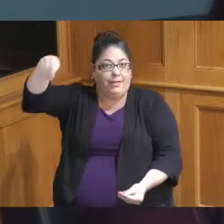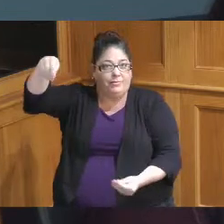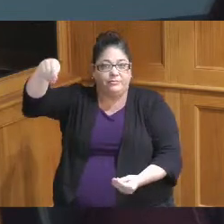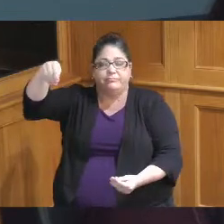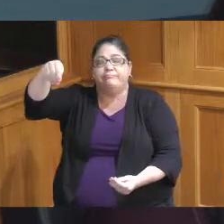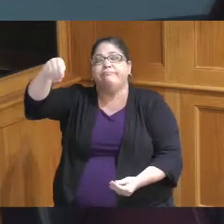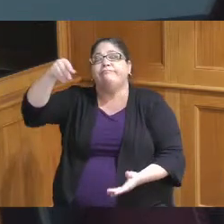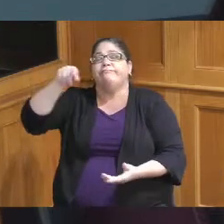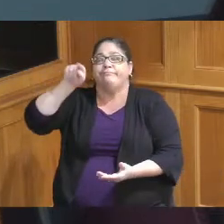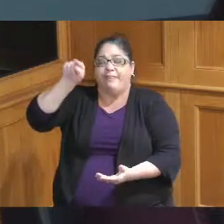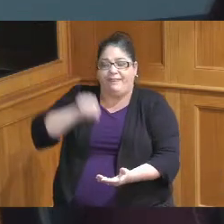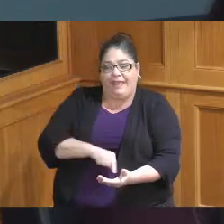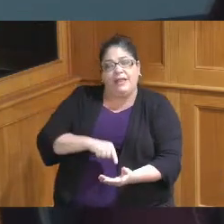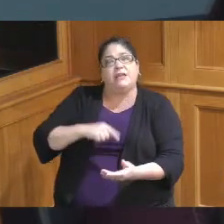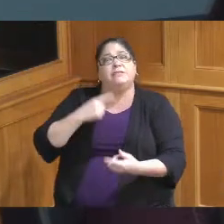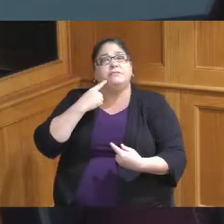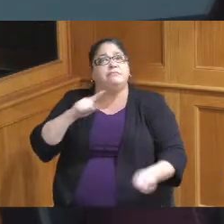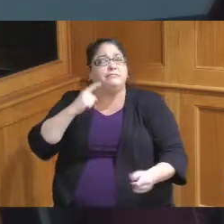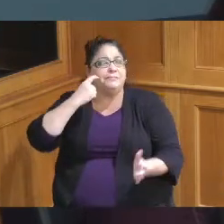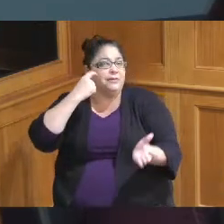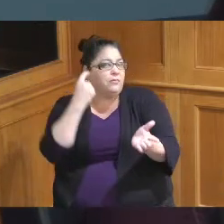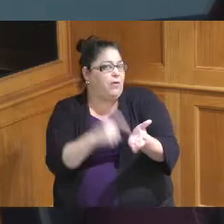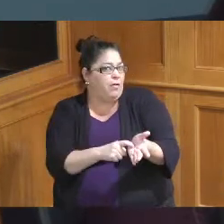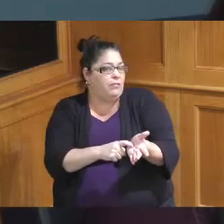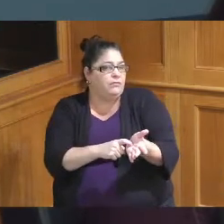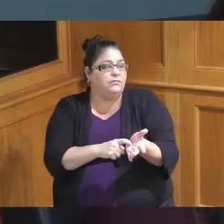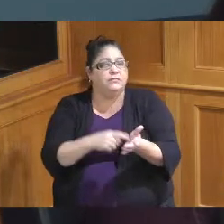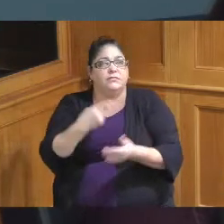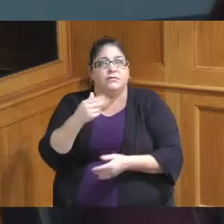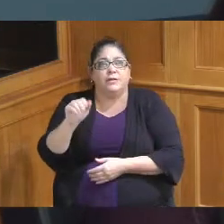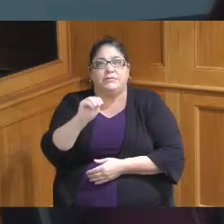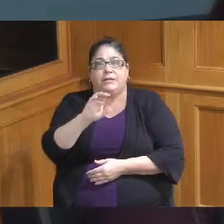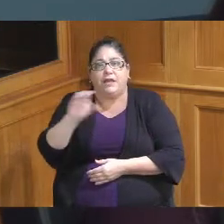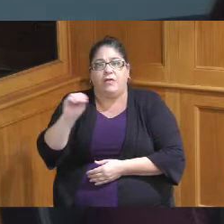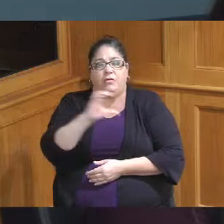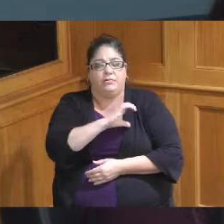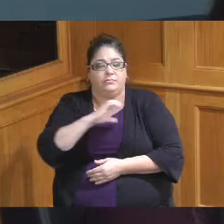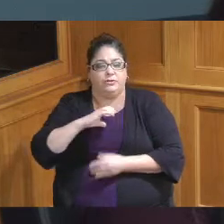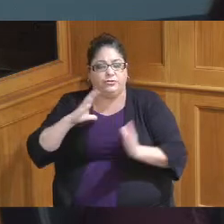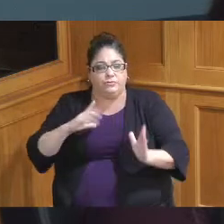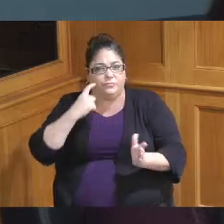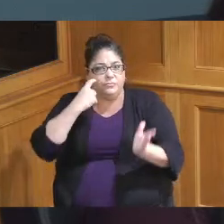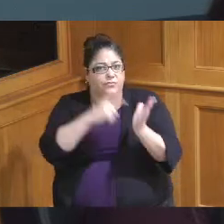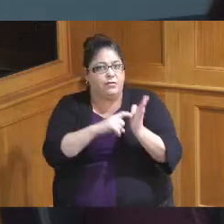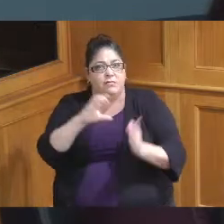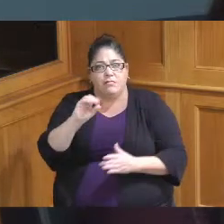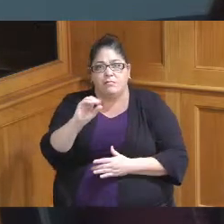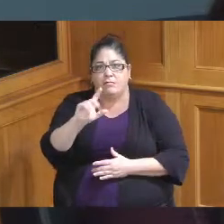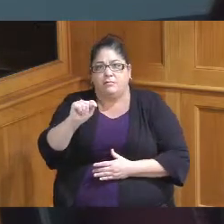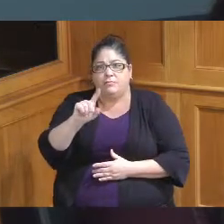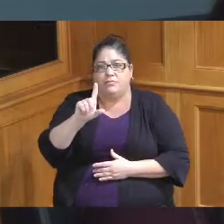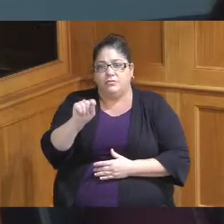this Proclamation acknowledges that the Hilton County Commissioners recognize October 2023 as